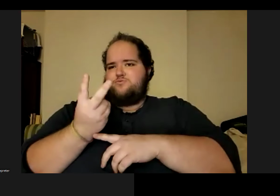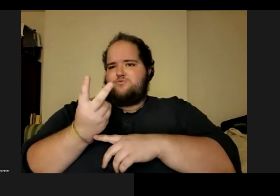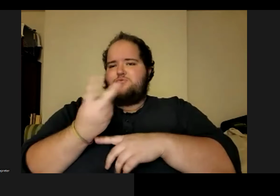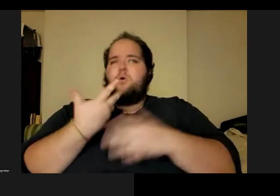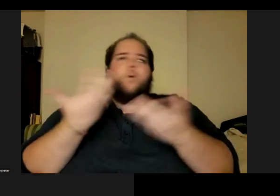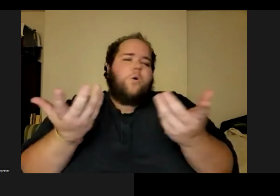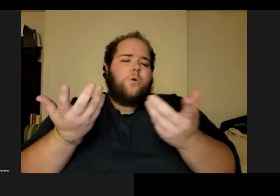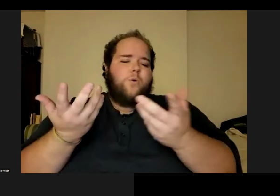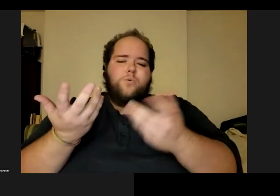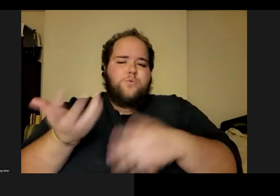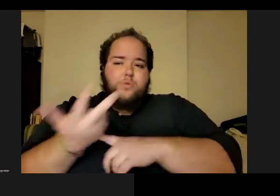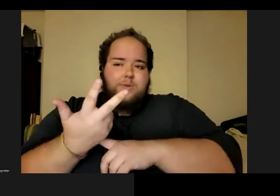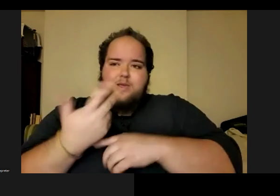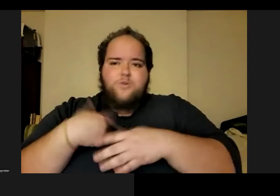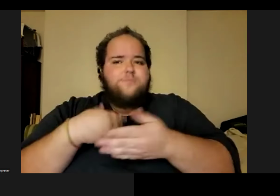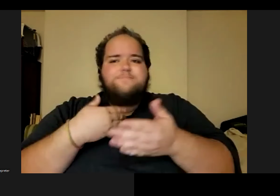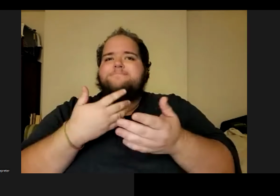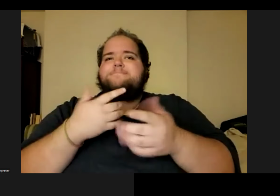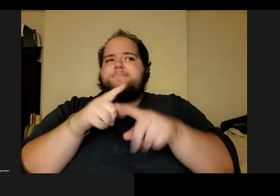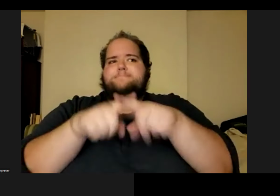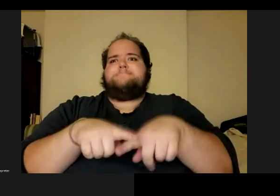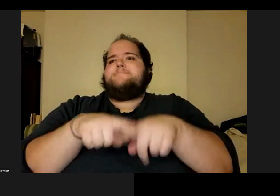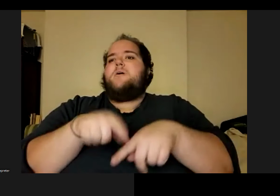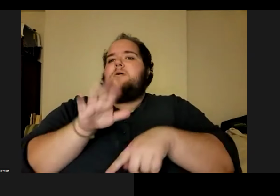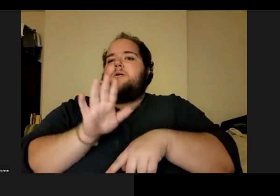even three Because…